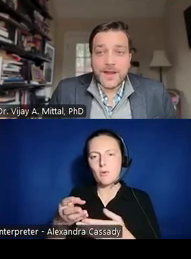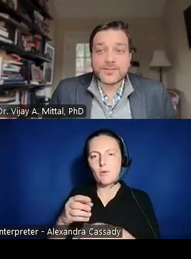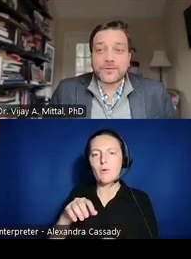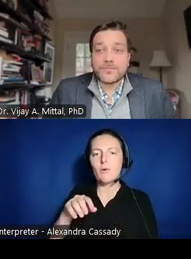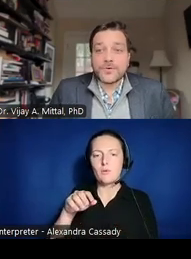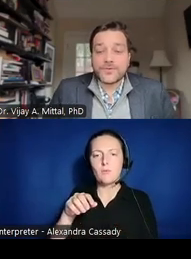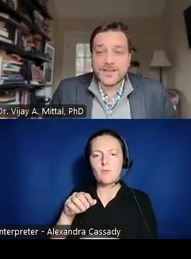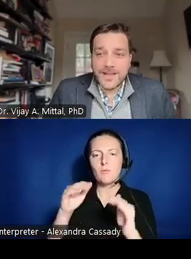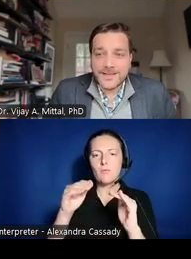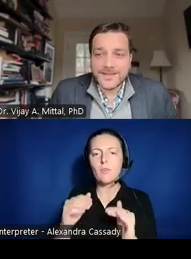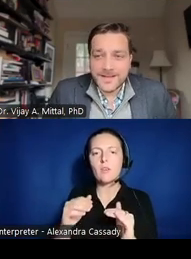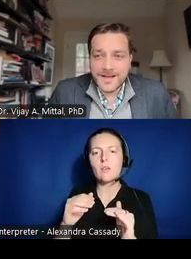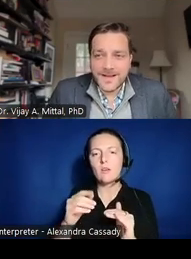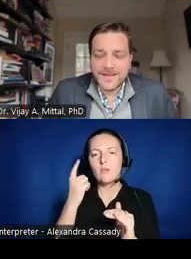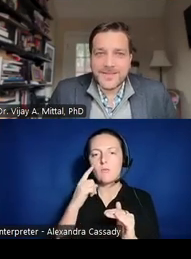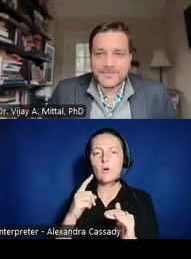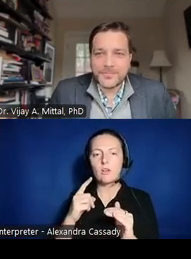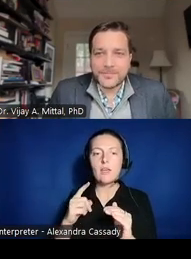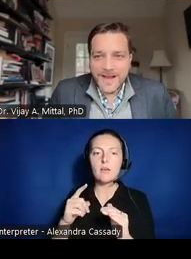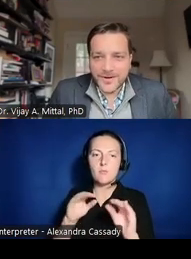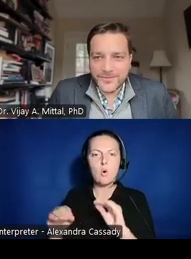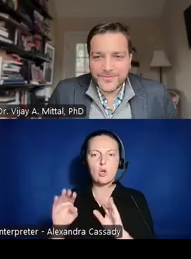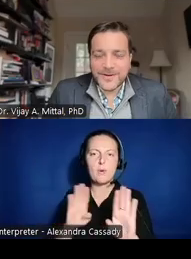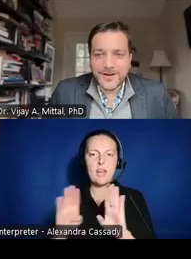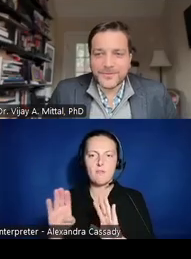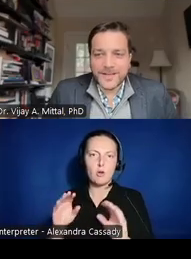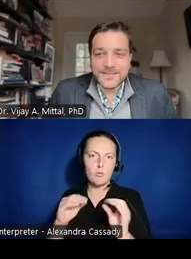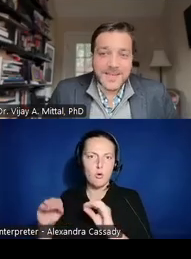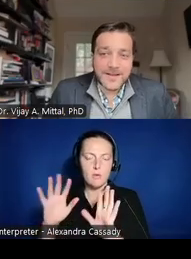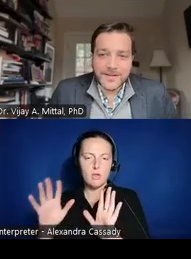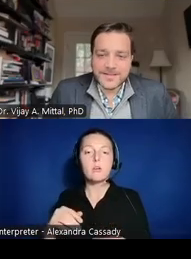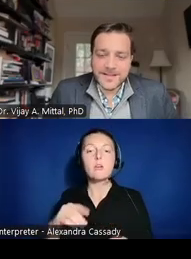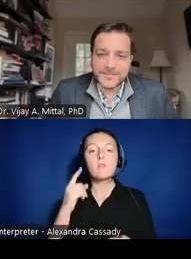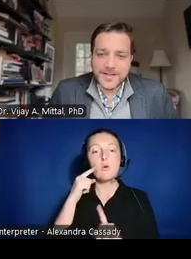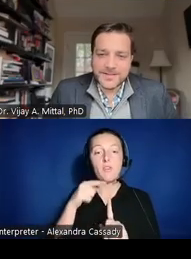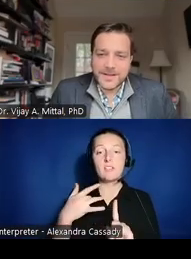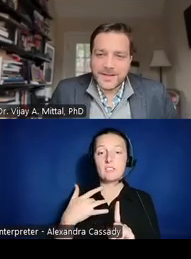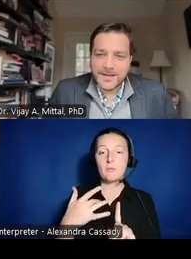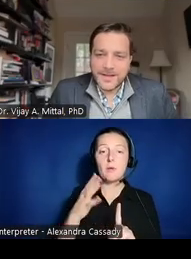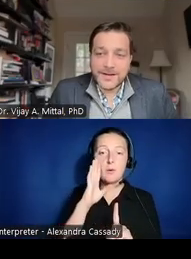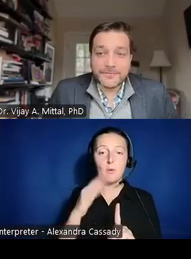brakes are removed and uh then put back on very carefully in a scaling that takes place. At a